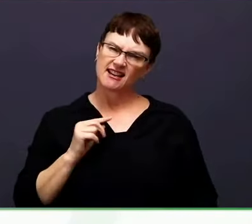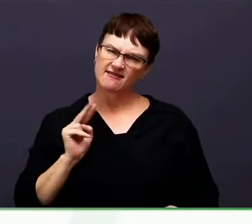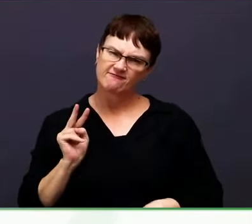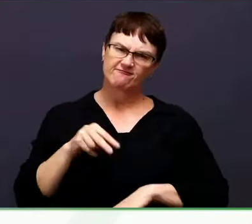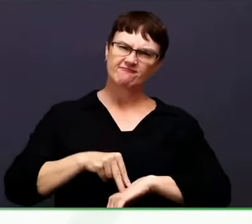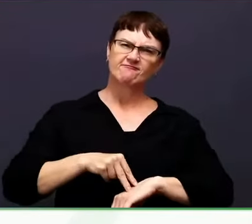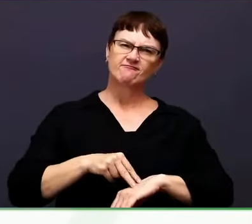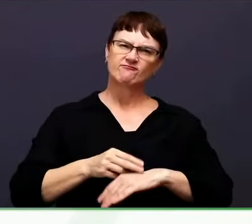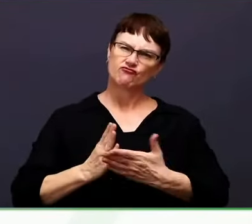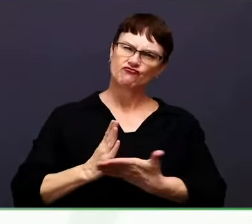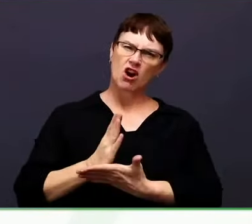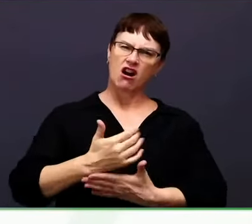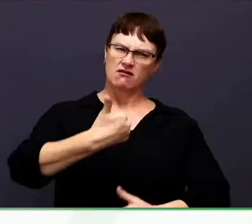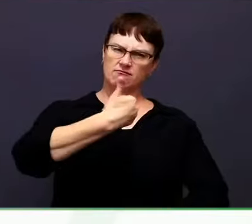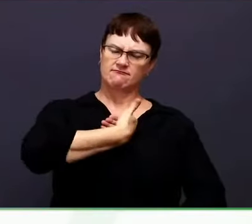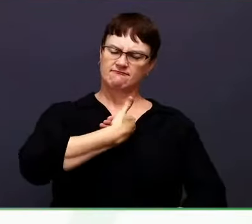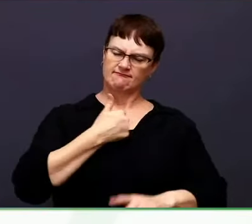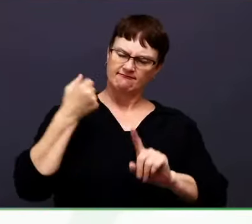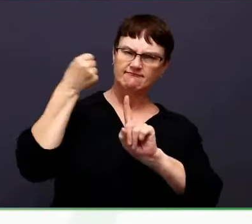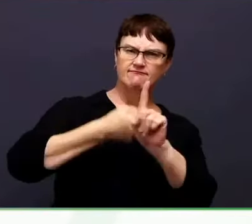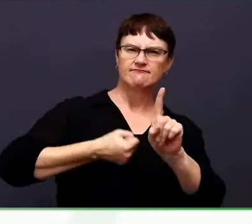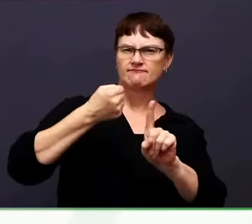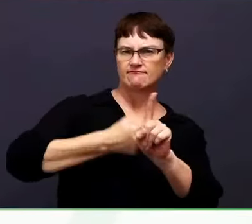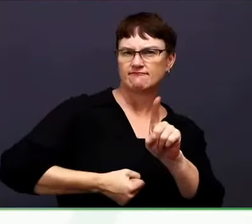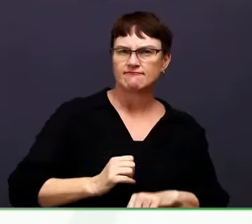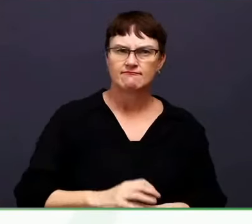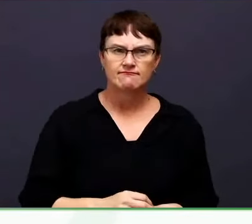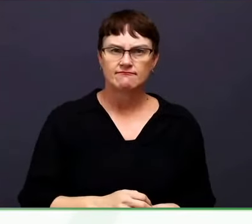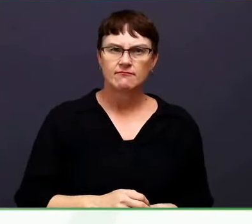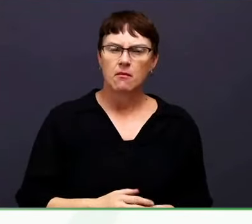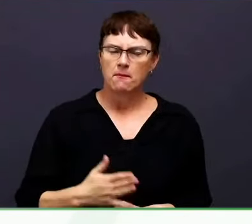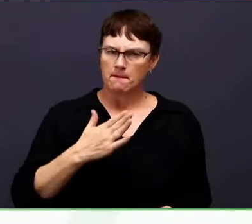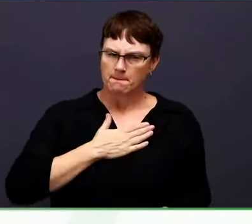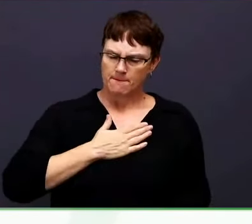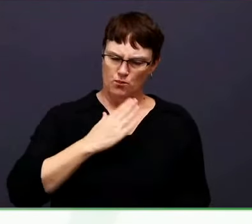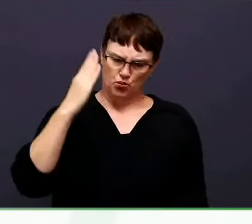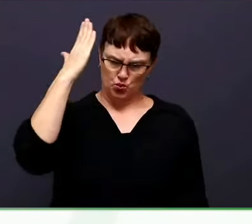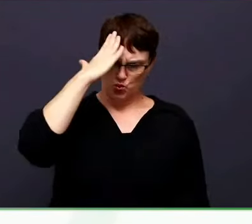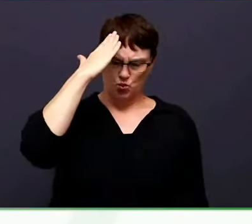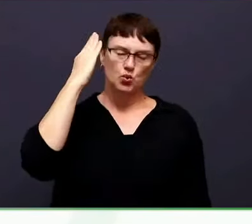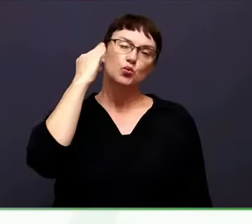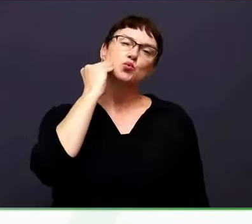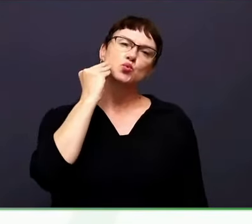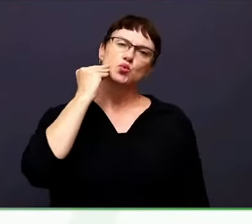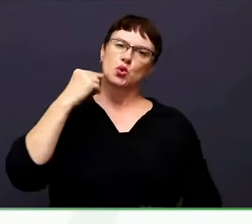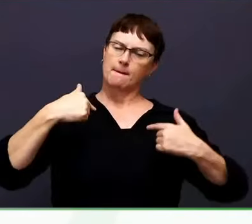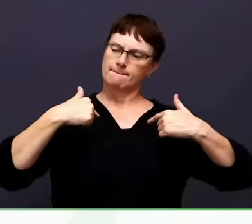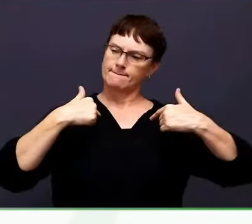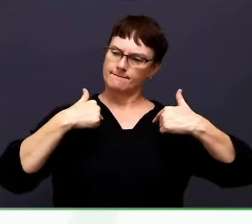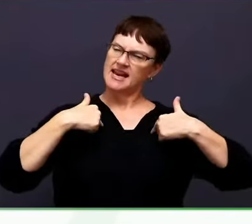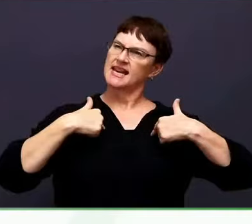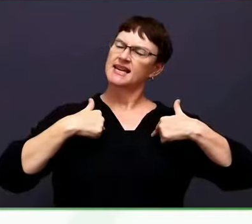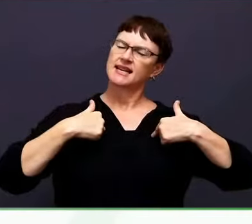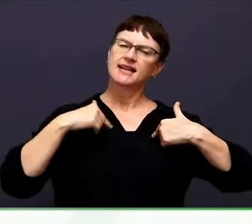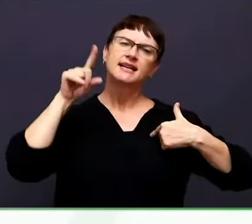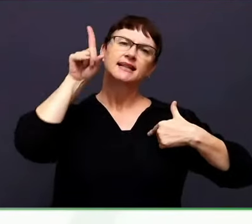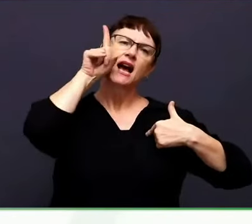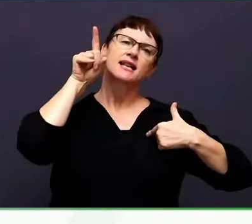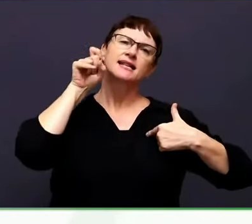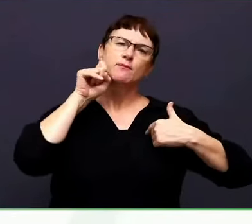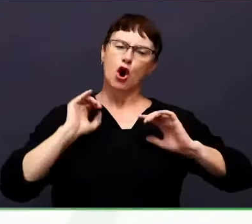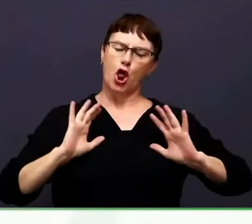I am a member of voice +1, self advocacy group.